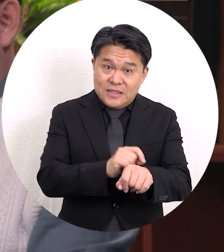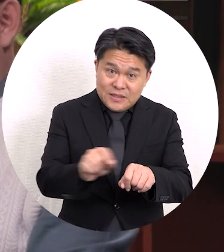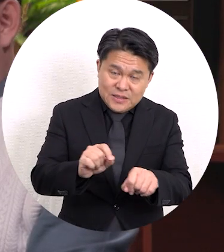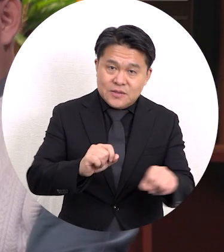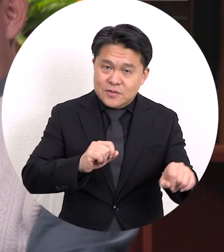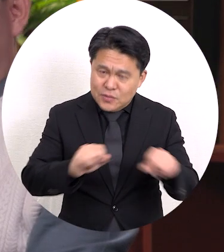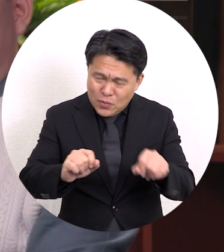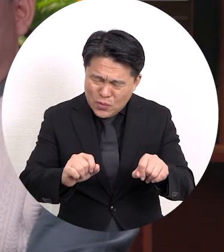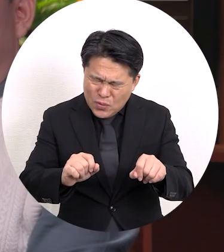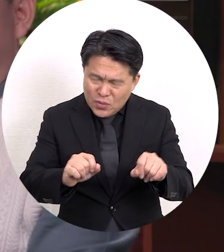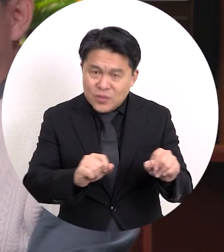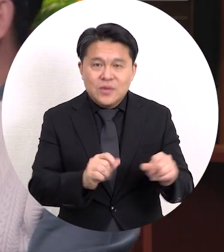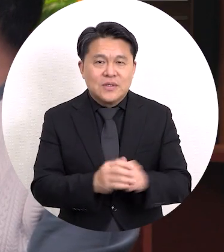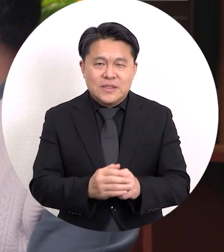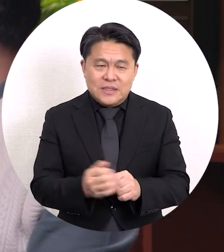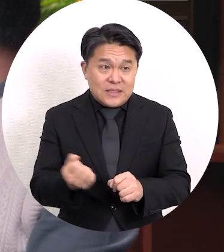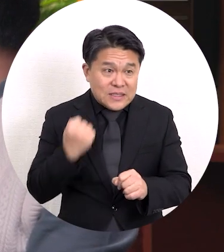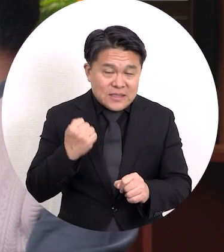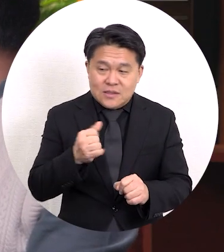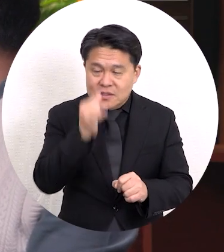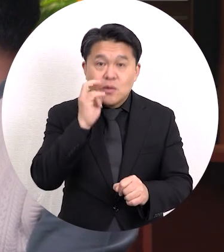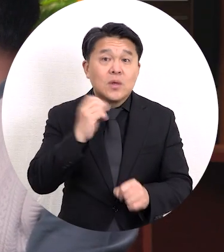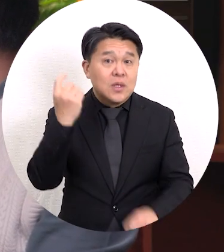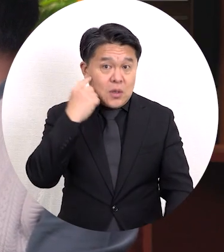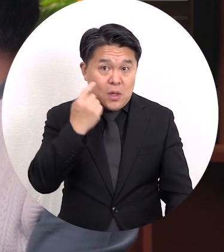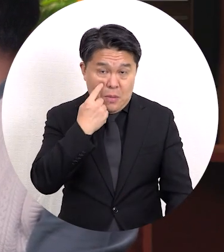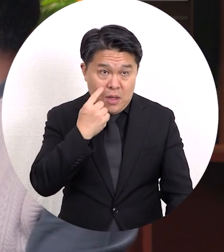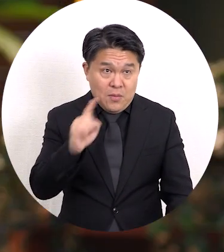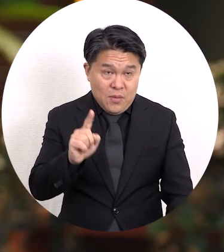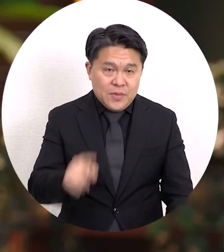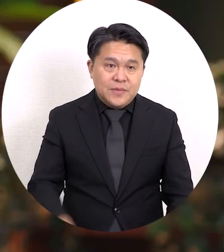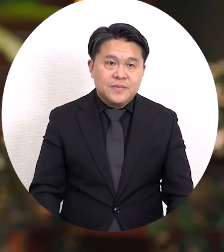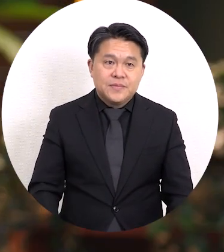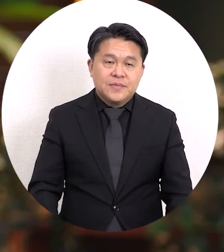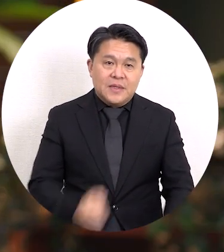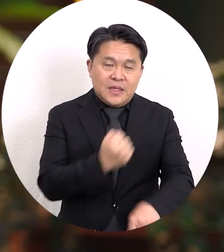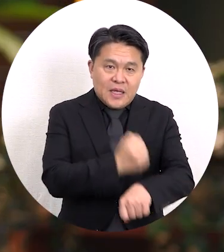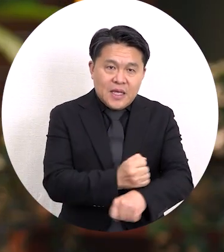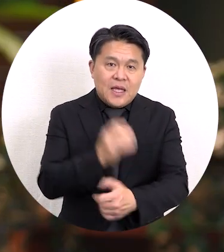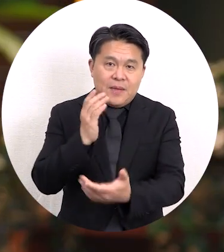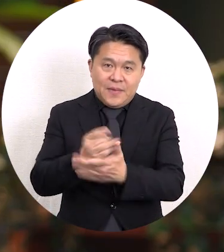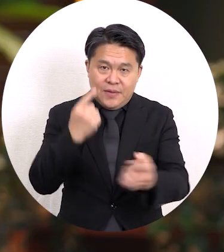music with specific, strong functions, it clearly helps us focus on